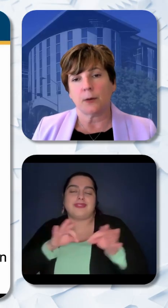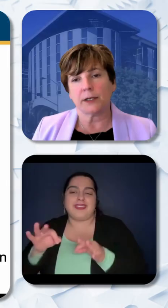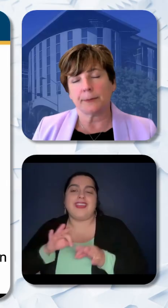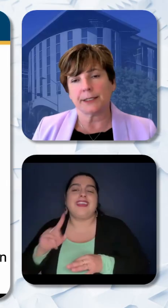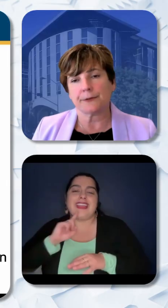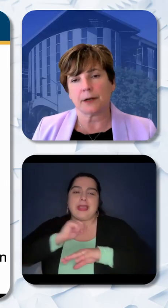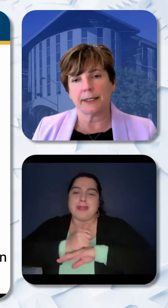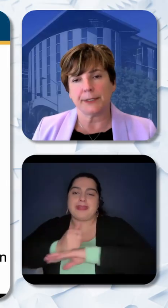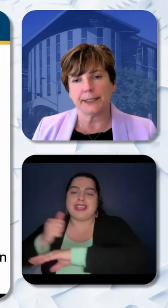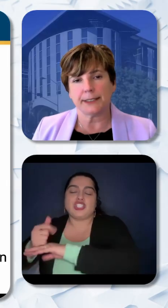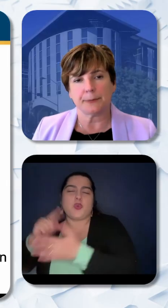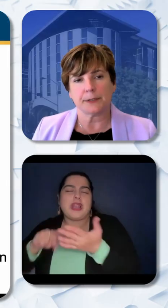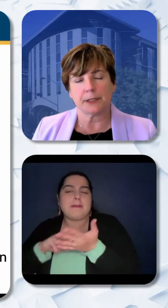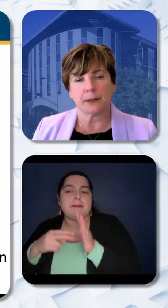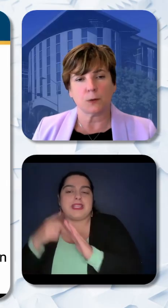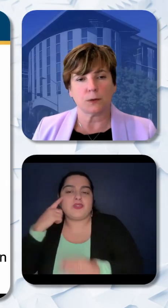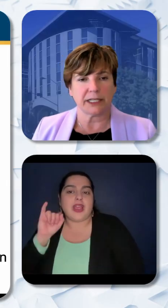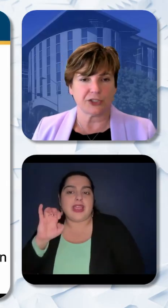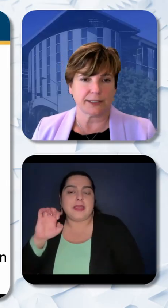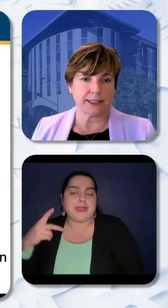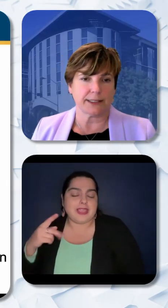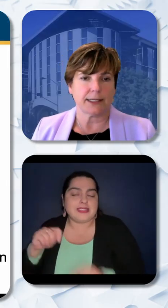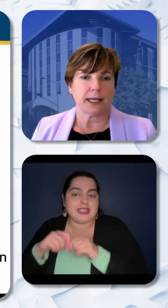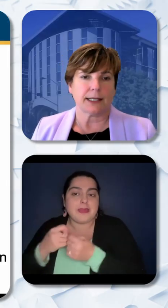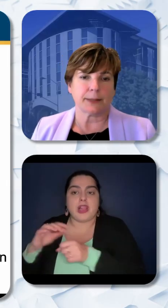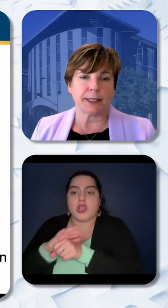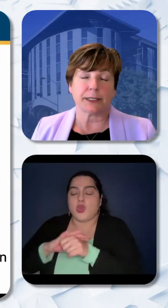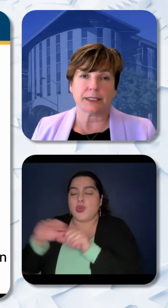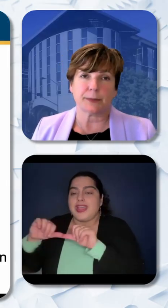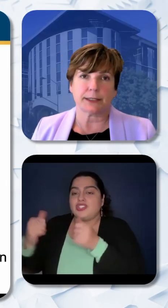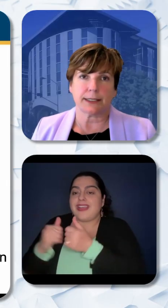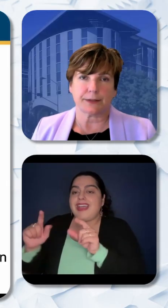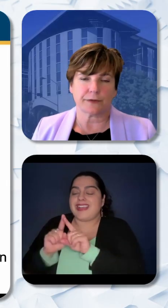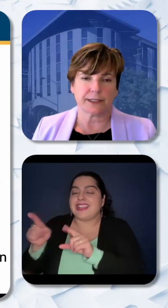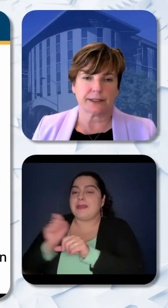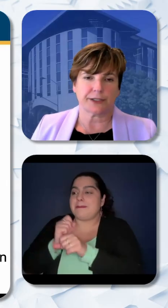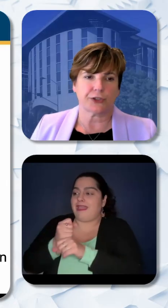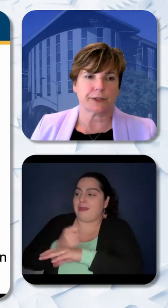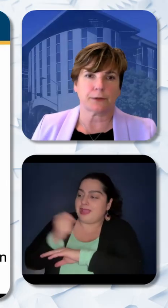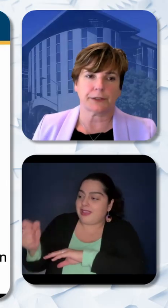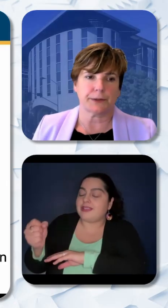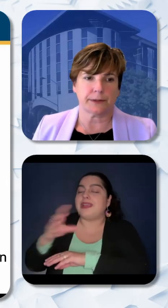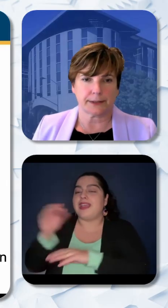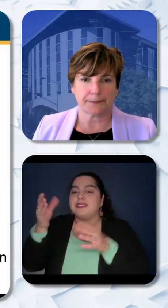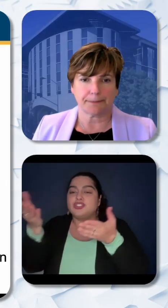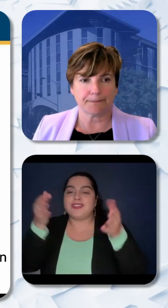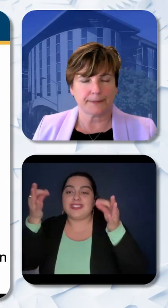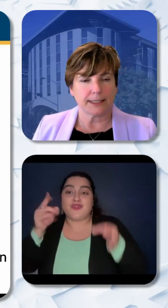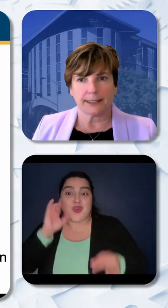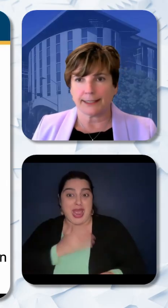And what it means for IEP teams and local agencies as they make placement and service decisions for our students.